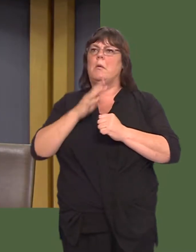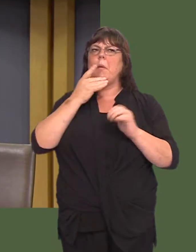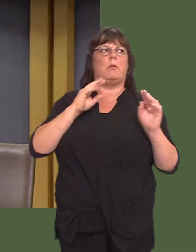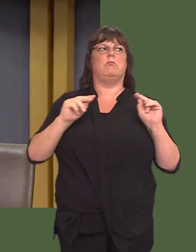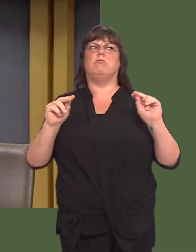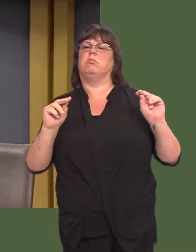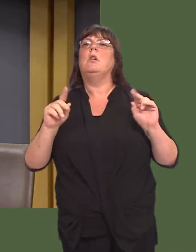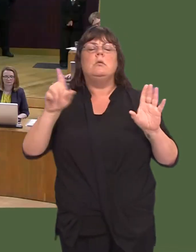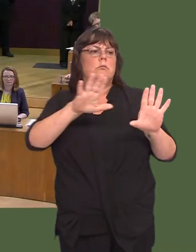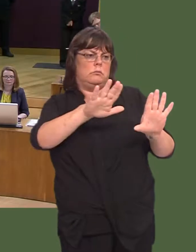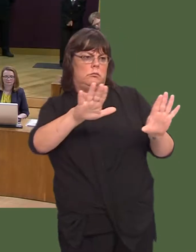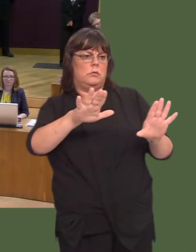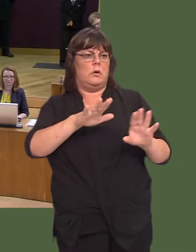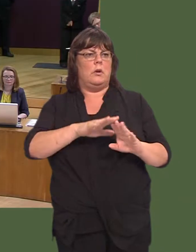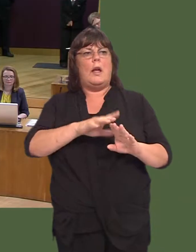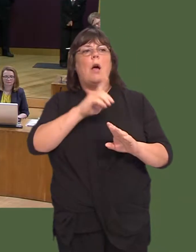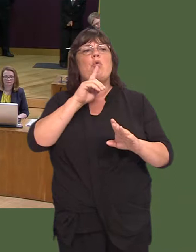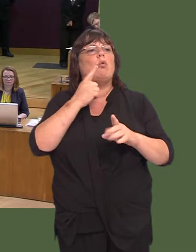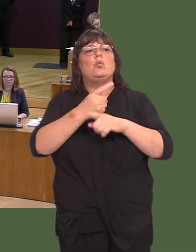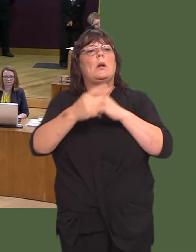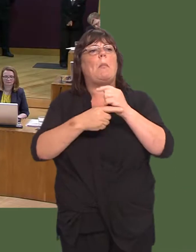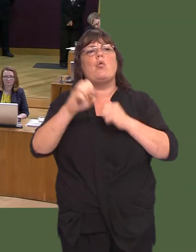Well, no, itís not going to be an EU thing.